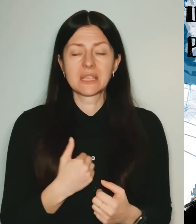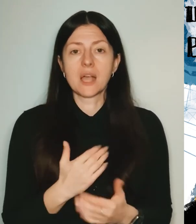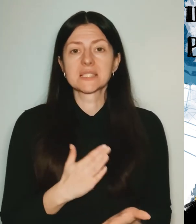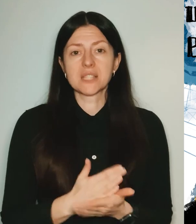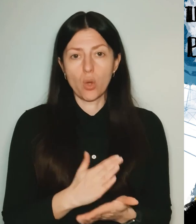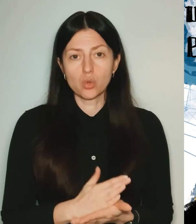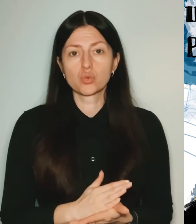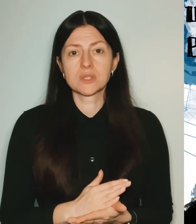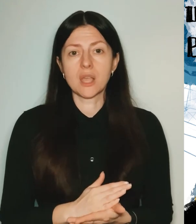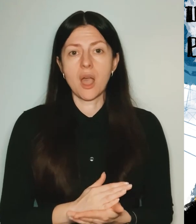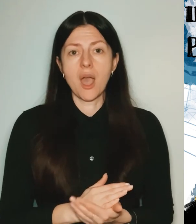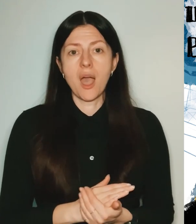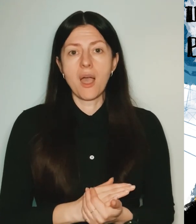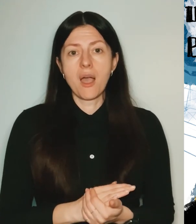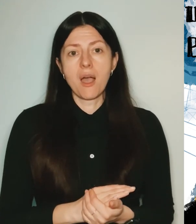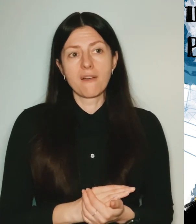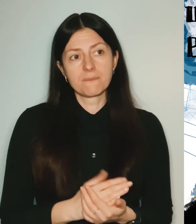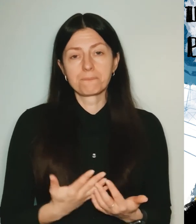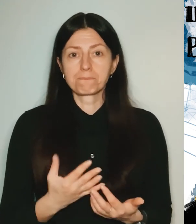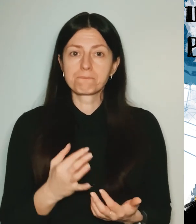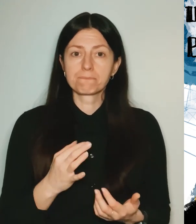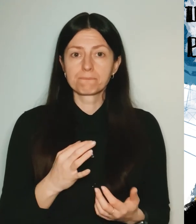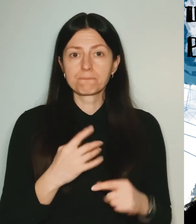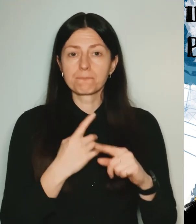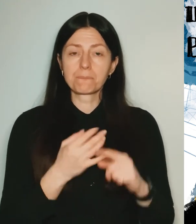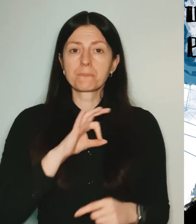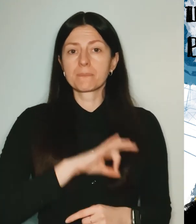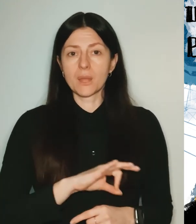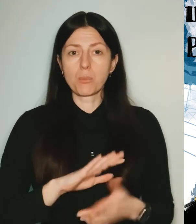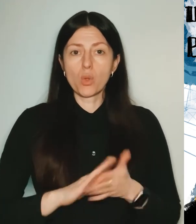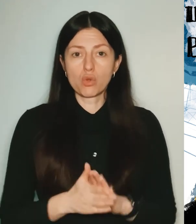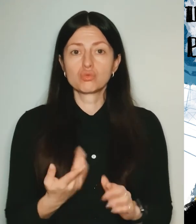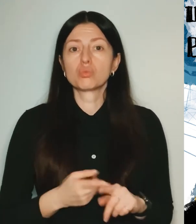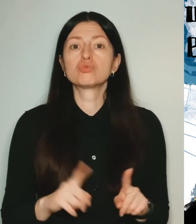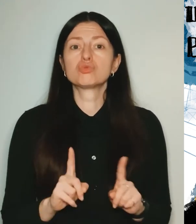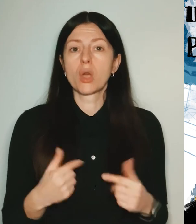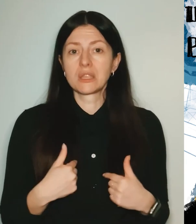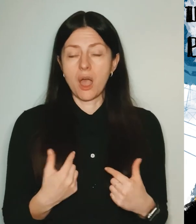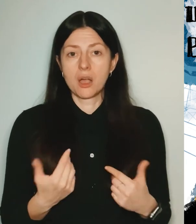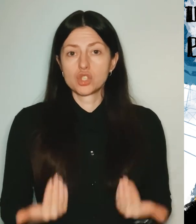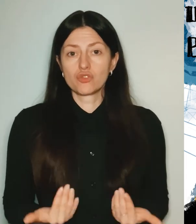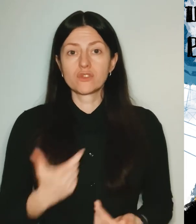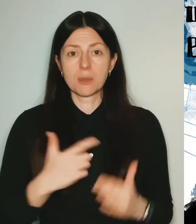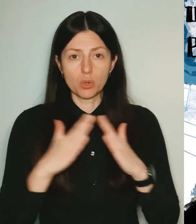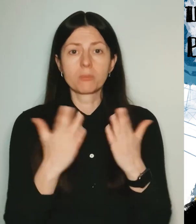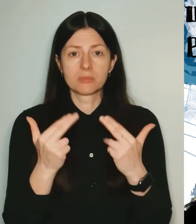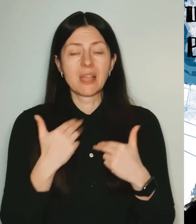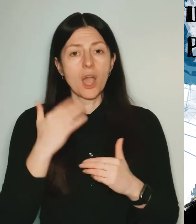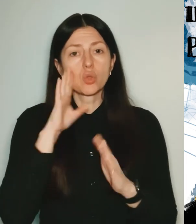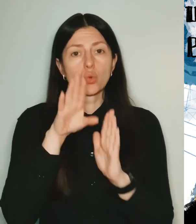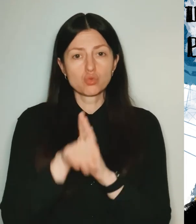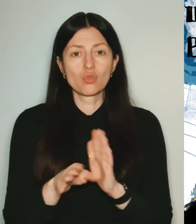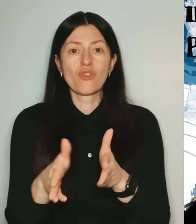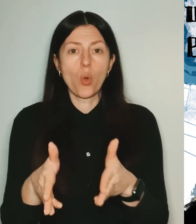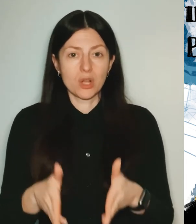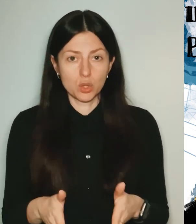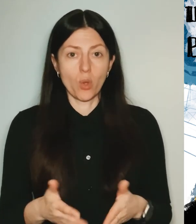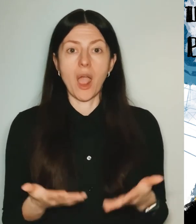It is a pure luxury to live in my own apartment, even if I have to sleep in the hallway,